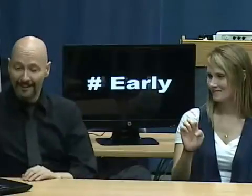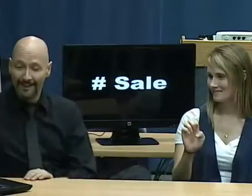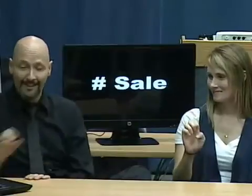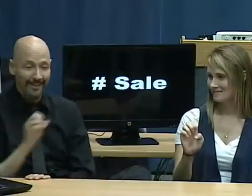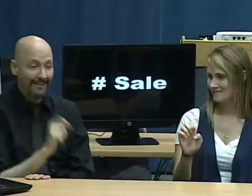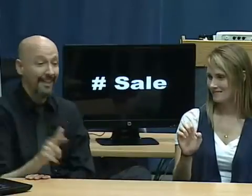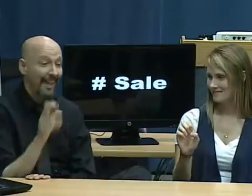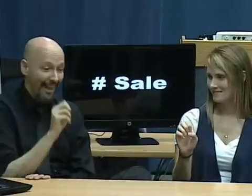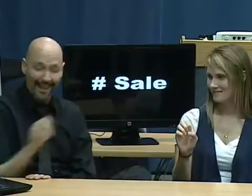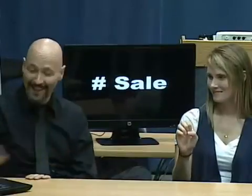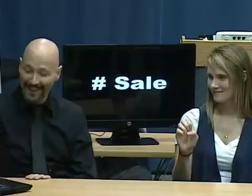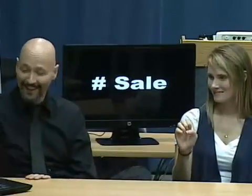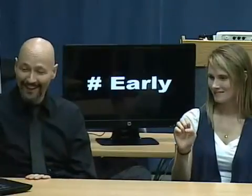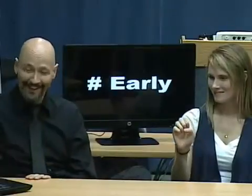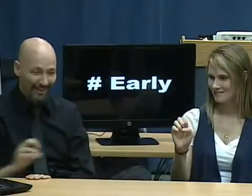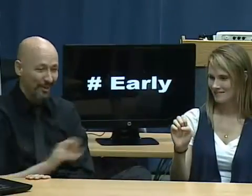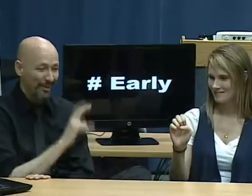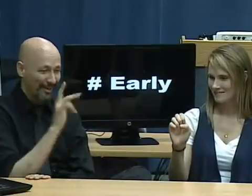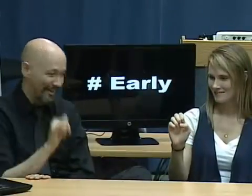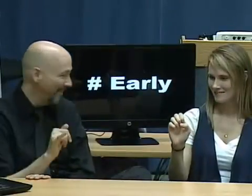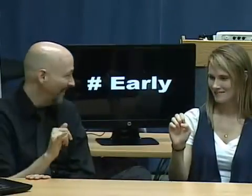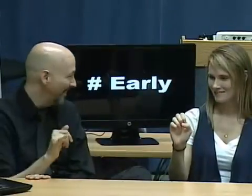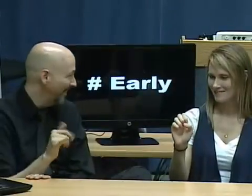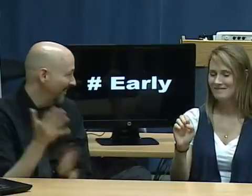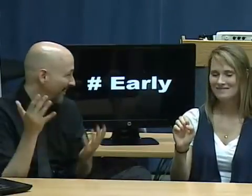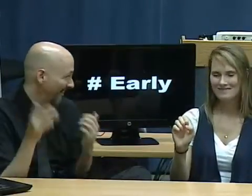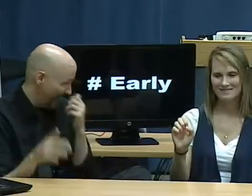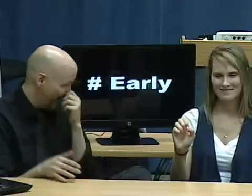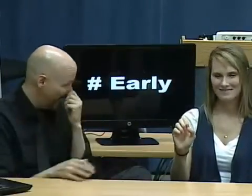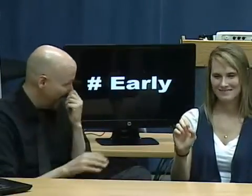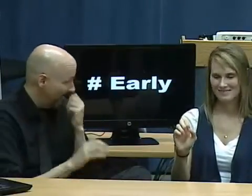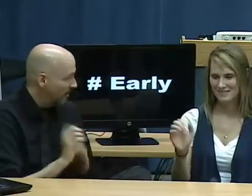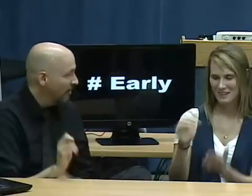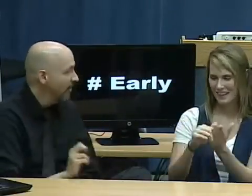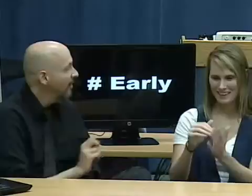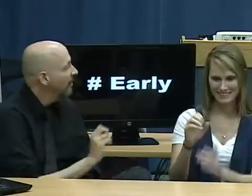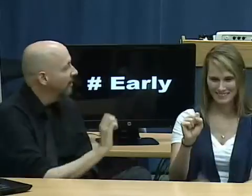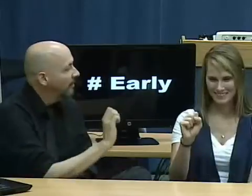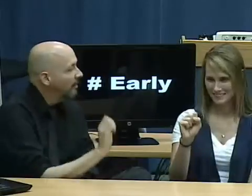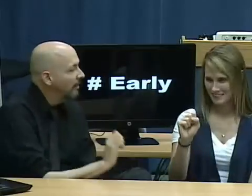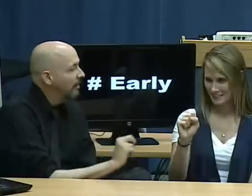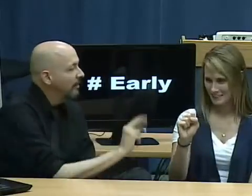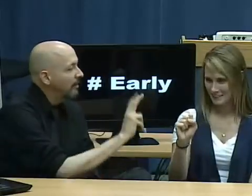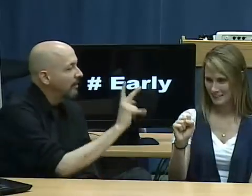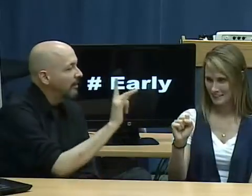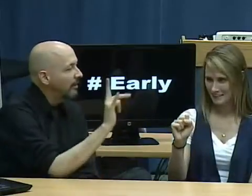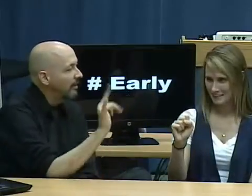#SALE (counterclockwise) #EARLY (clockwise) Again. S...